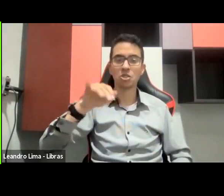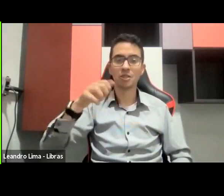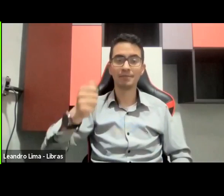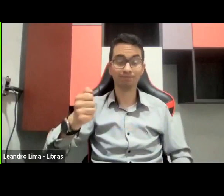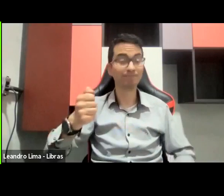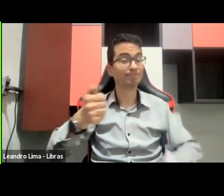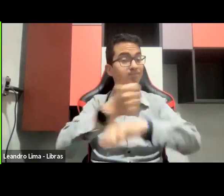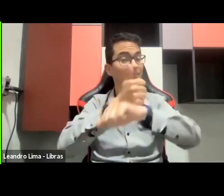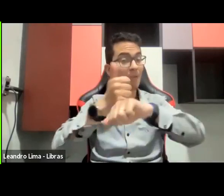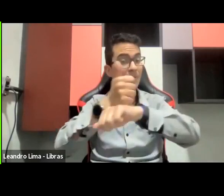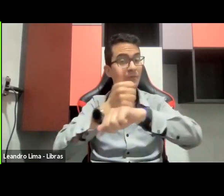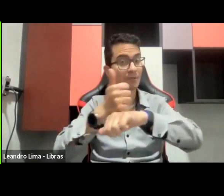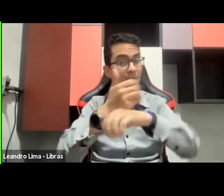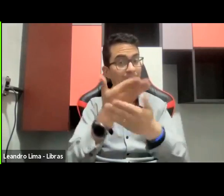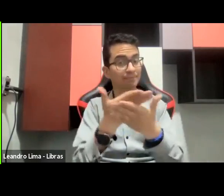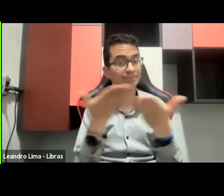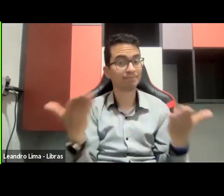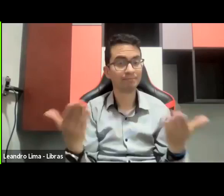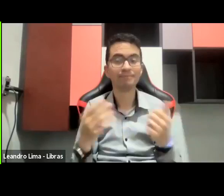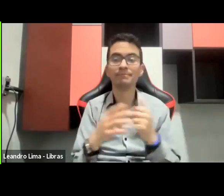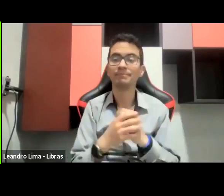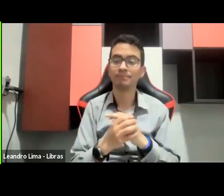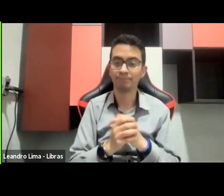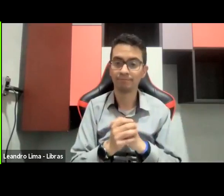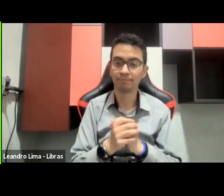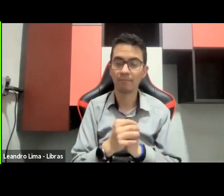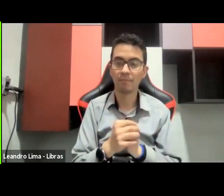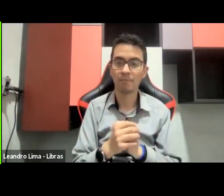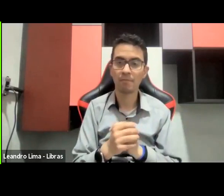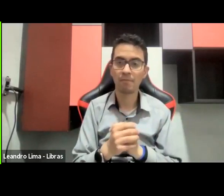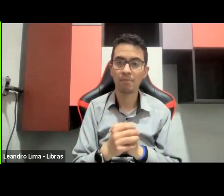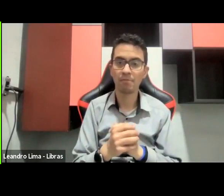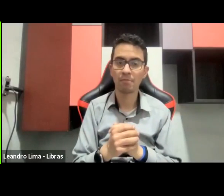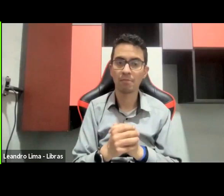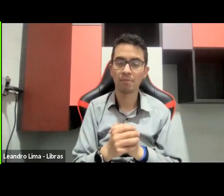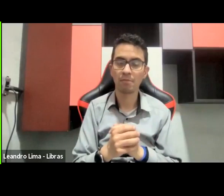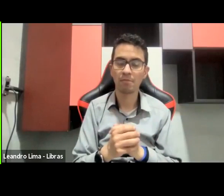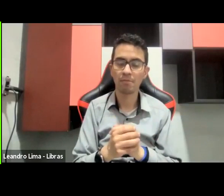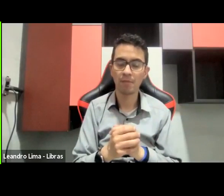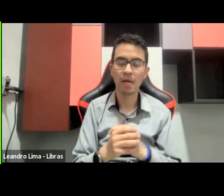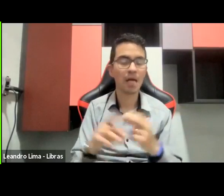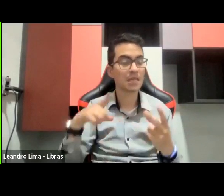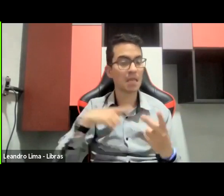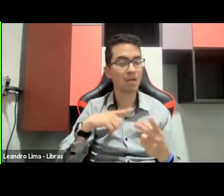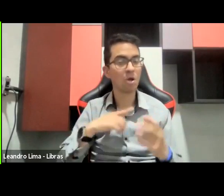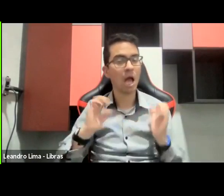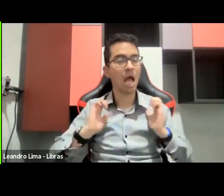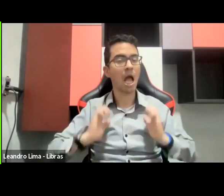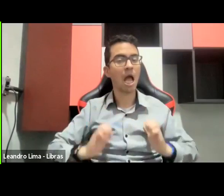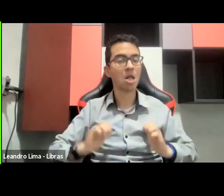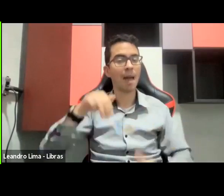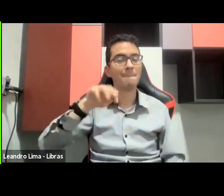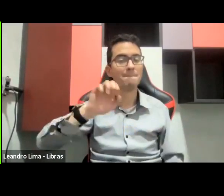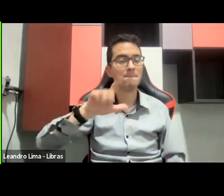huge. humor I plan to you human right for every human be. be